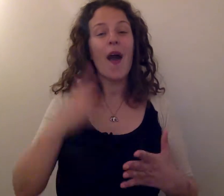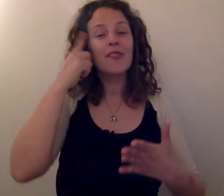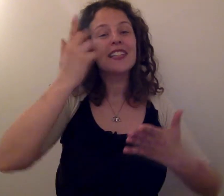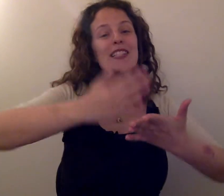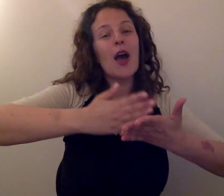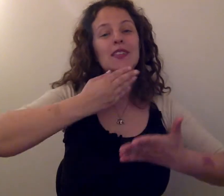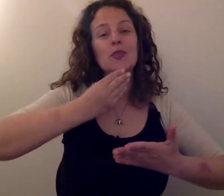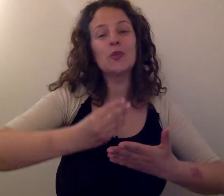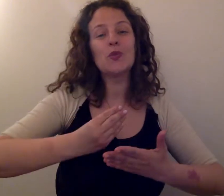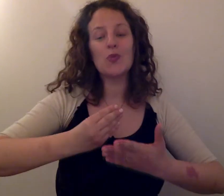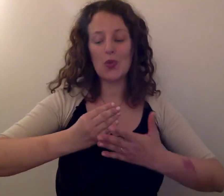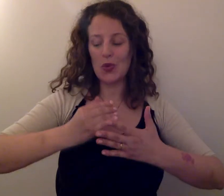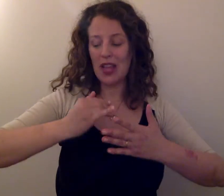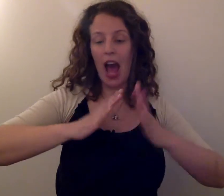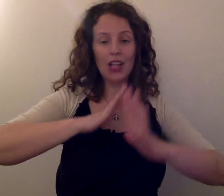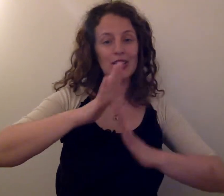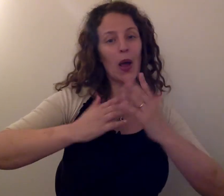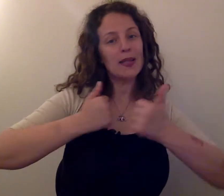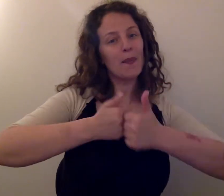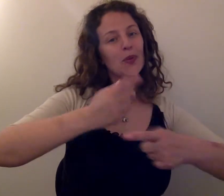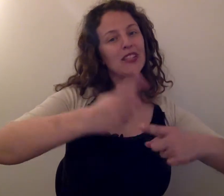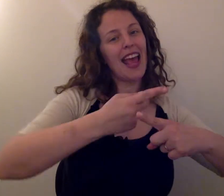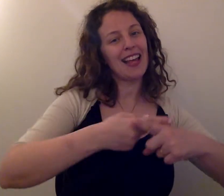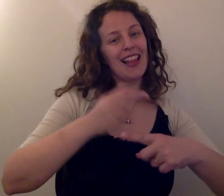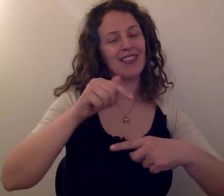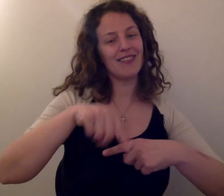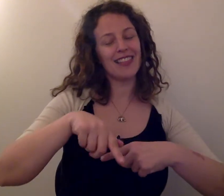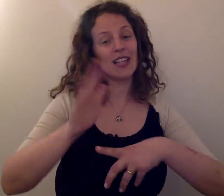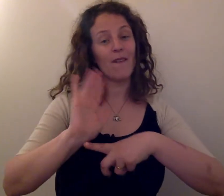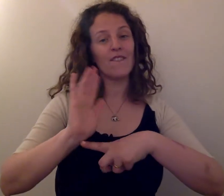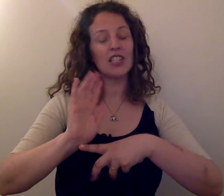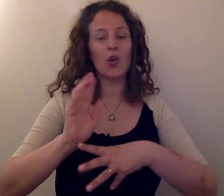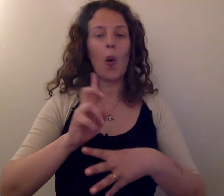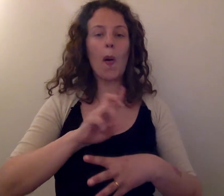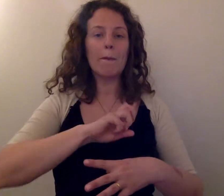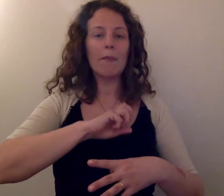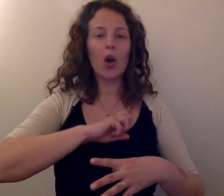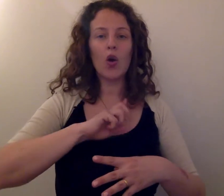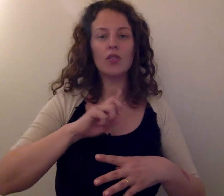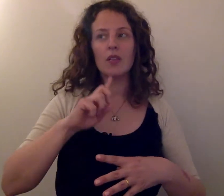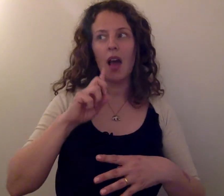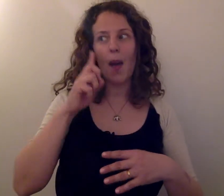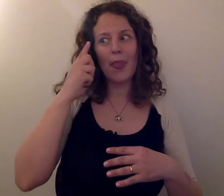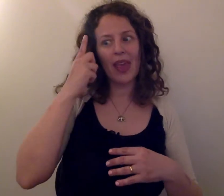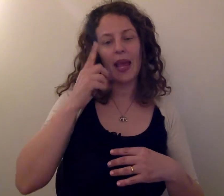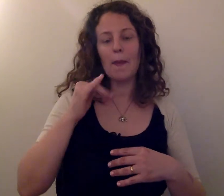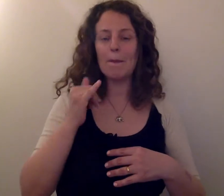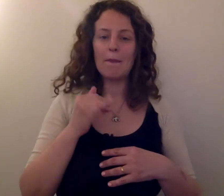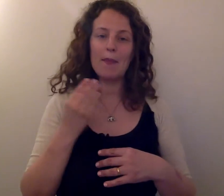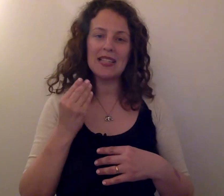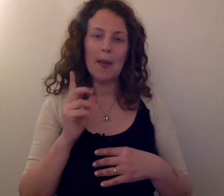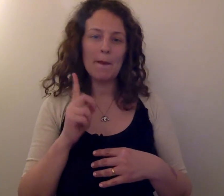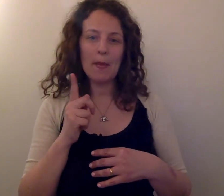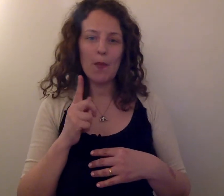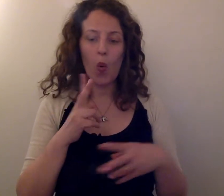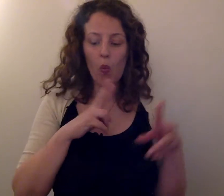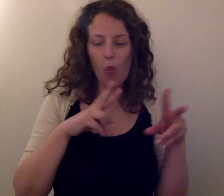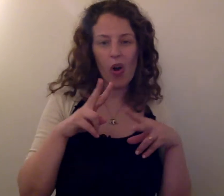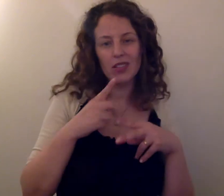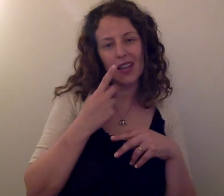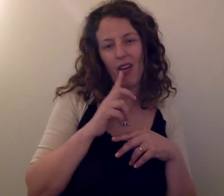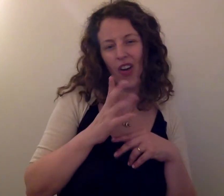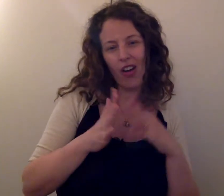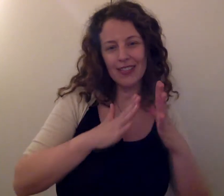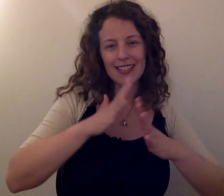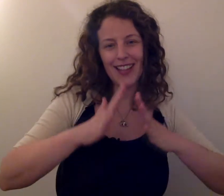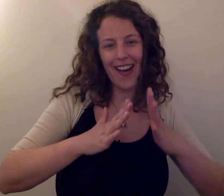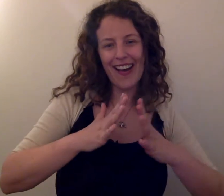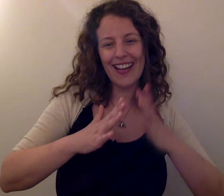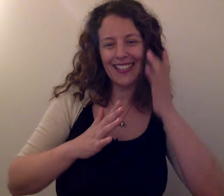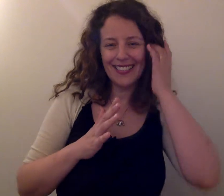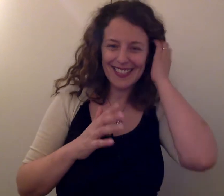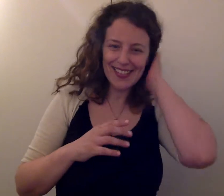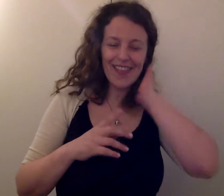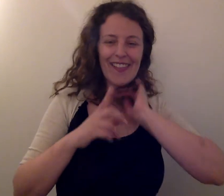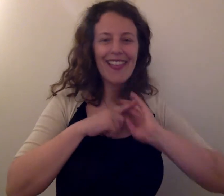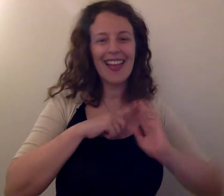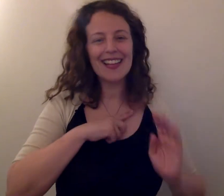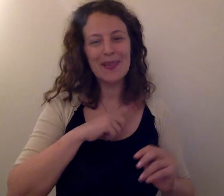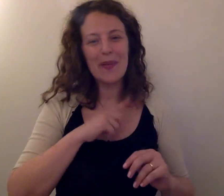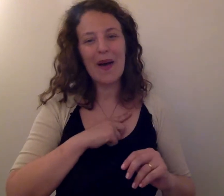I have decided to use Sign Supported English for this video because maybe some people that are watching can't sign.